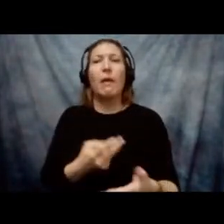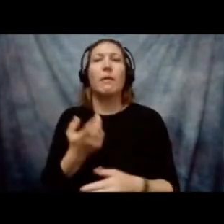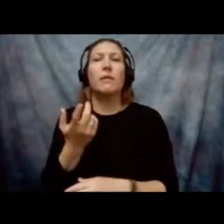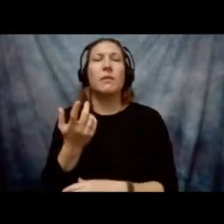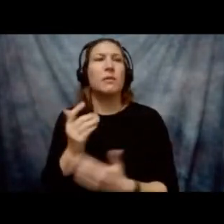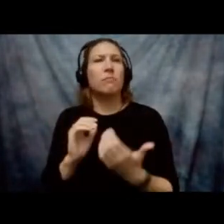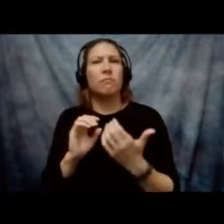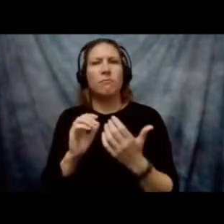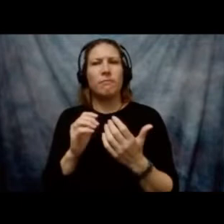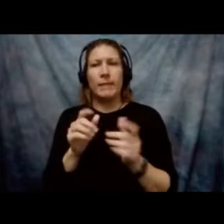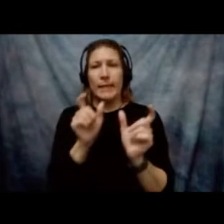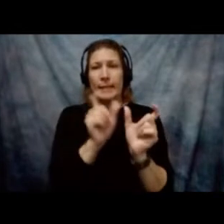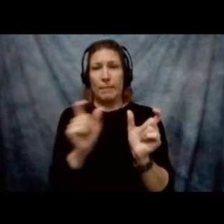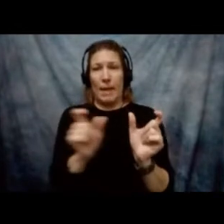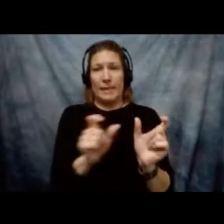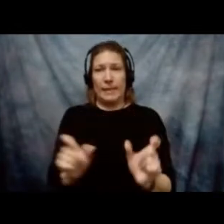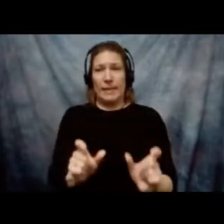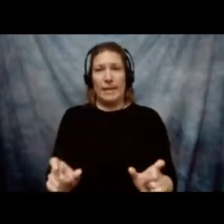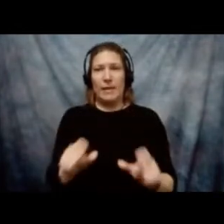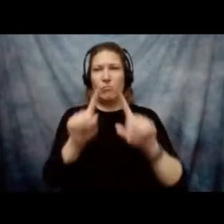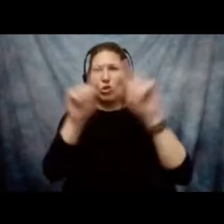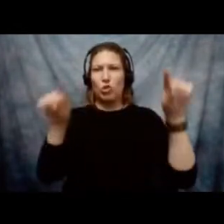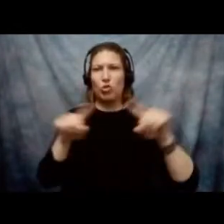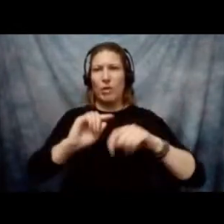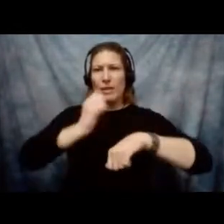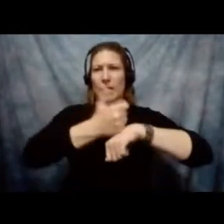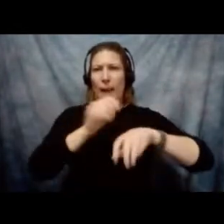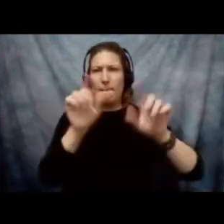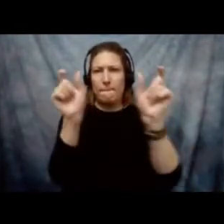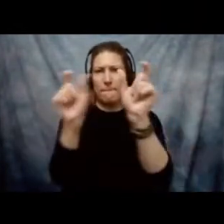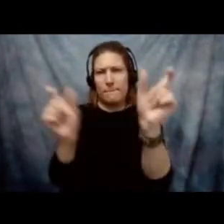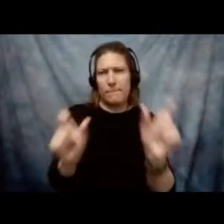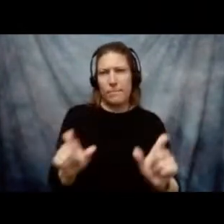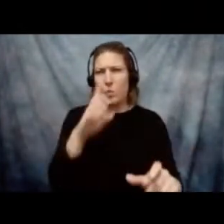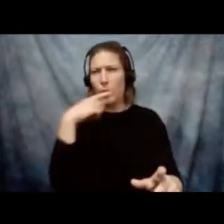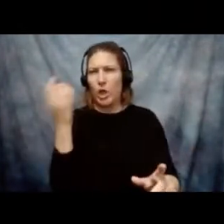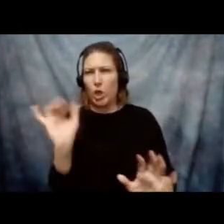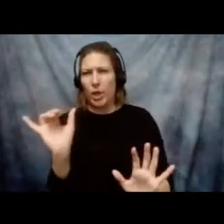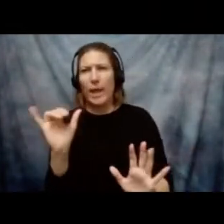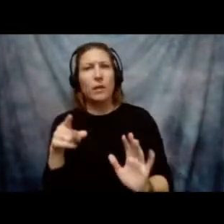these are all things that you can do immediately um and whatever phase of the project you're in